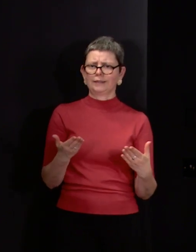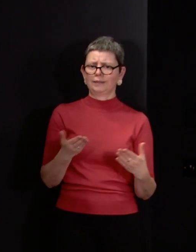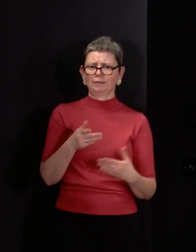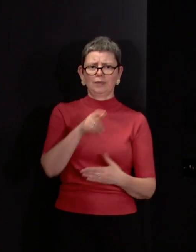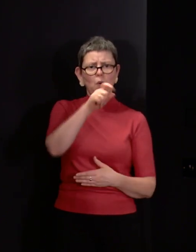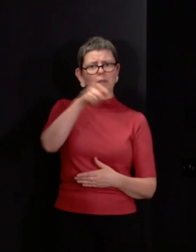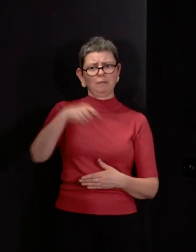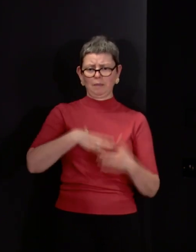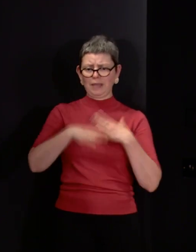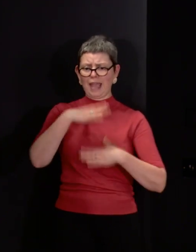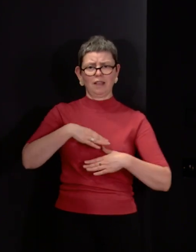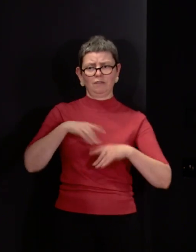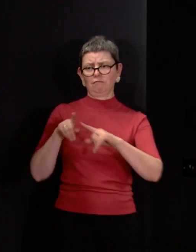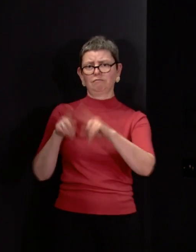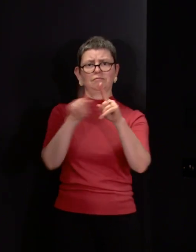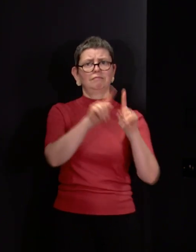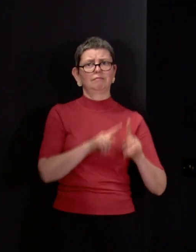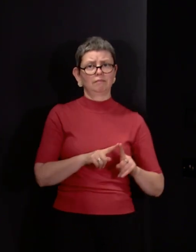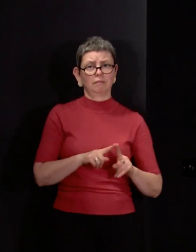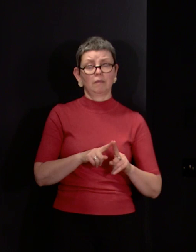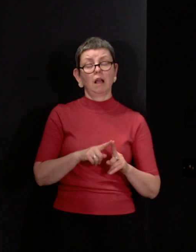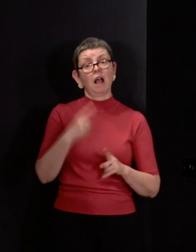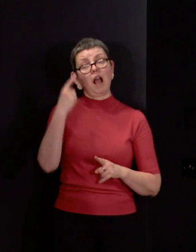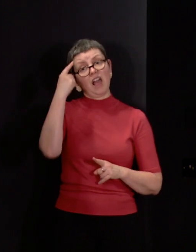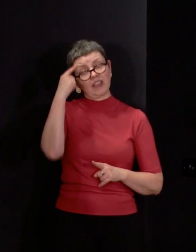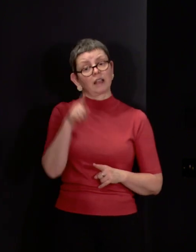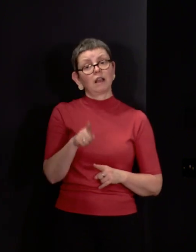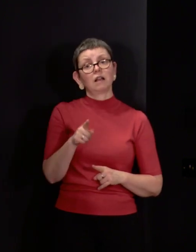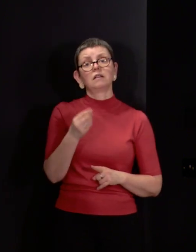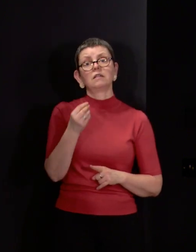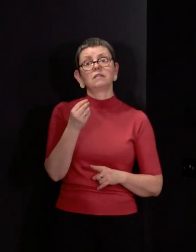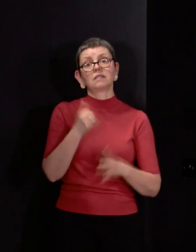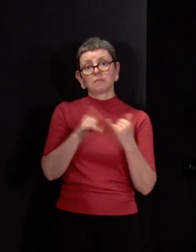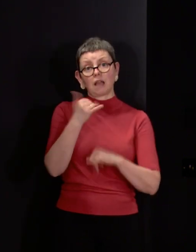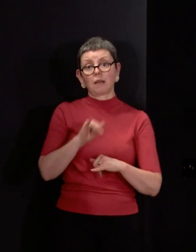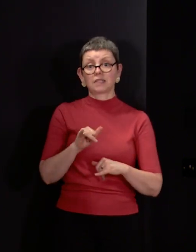the whole of Scotland, there will have been times where a fixed penalty notice may have